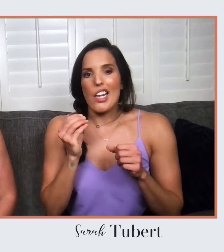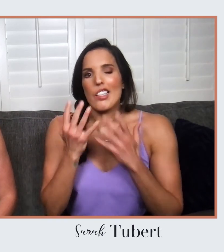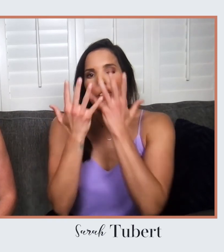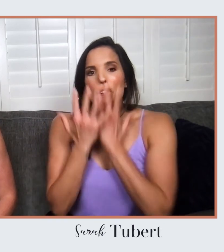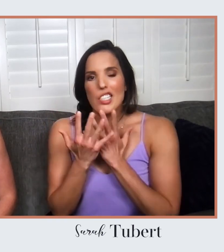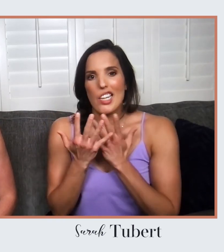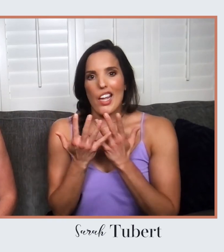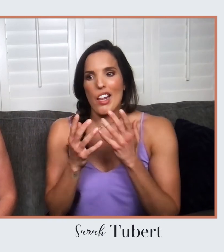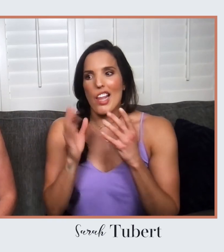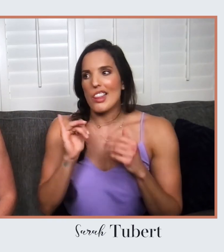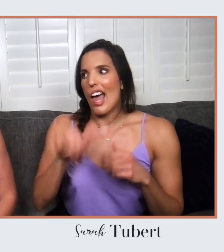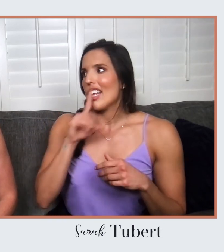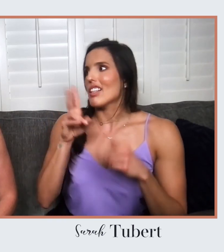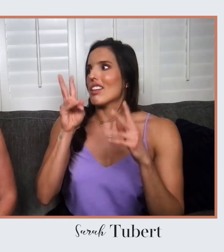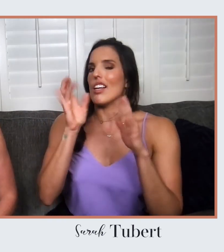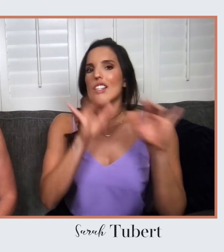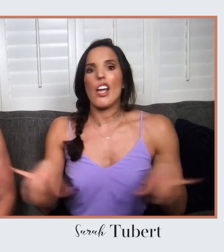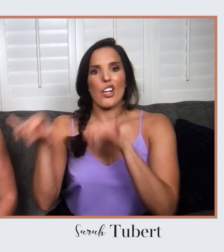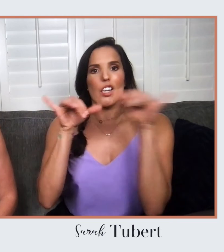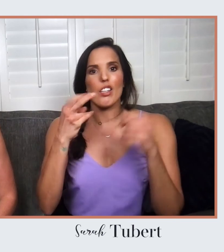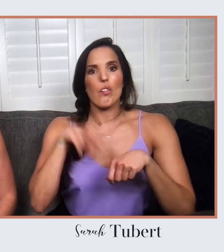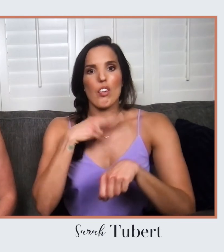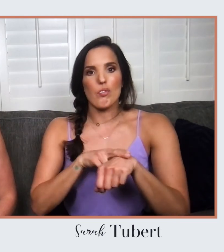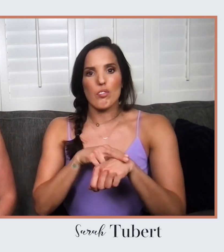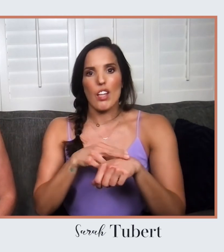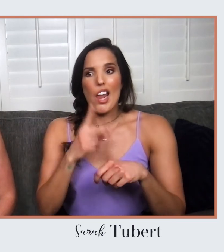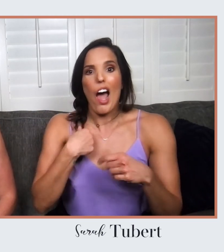And it's unfortunate that is the standard, the norm.